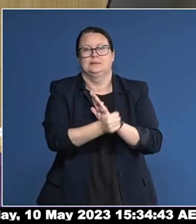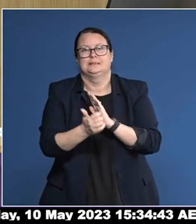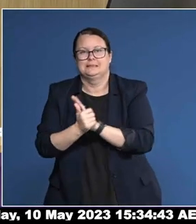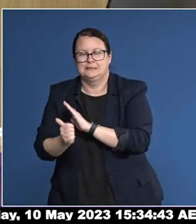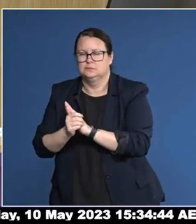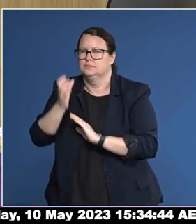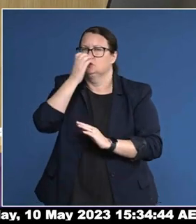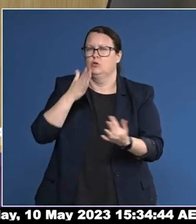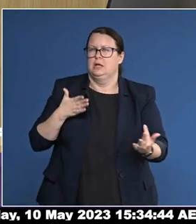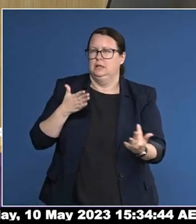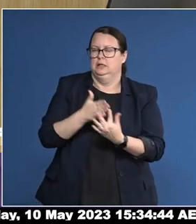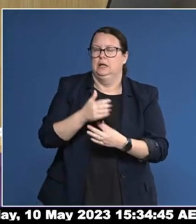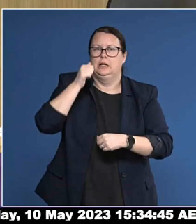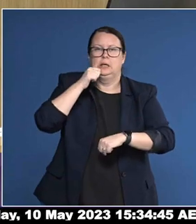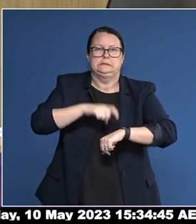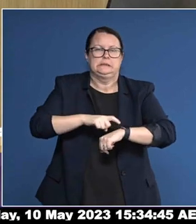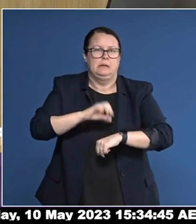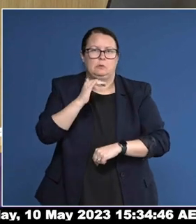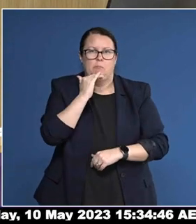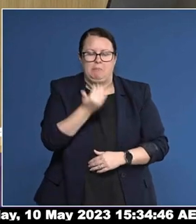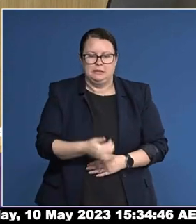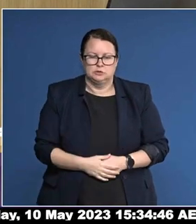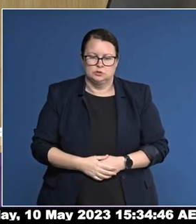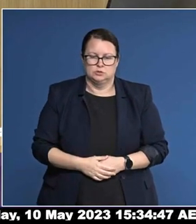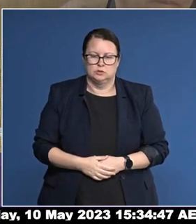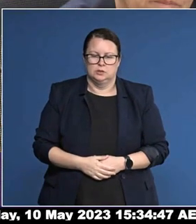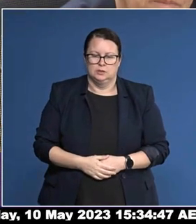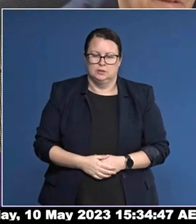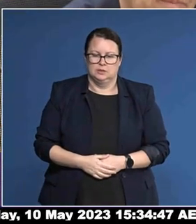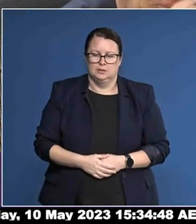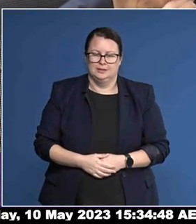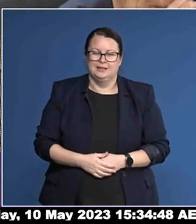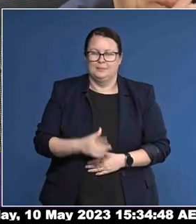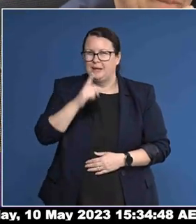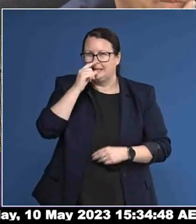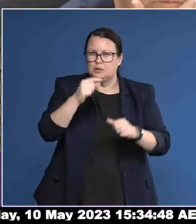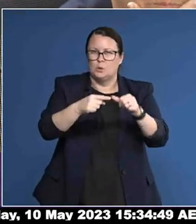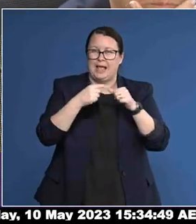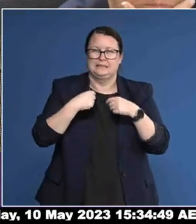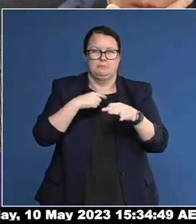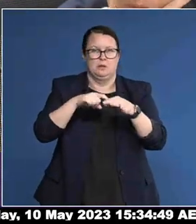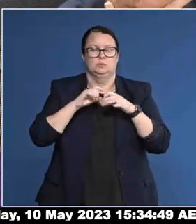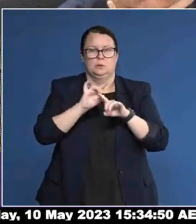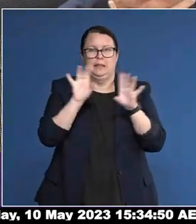I know we're short on time but I just wanted you to answer my question of whether you agreed that there was a role for the department